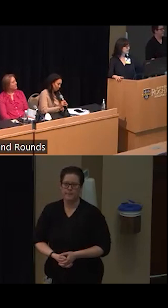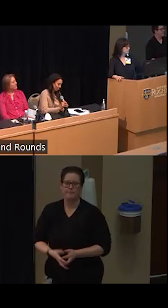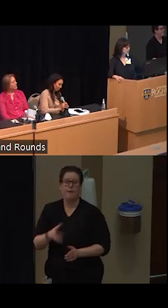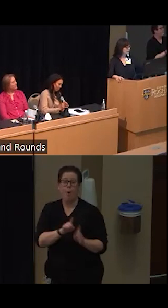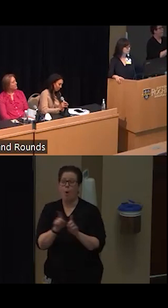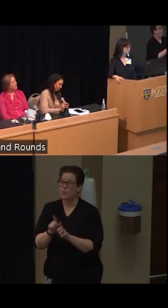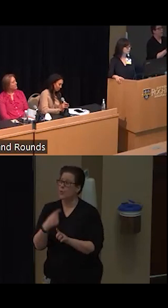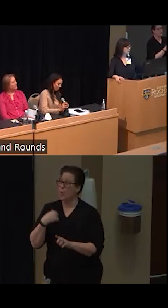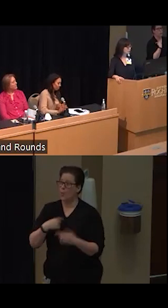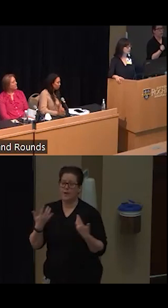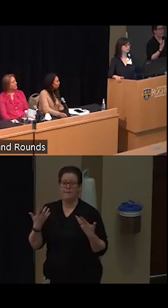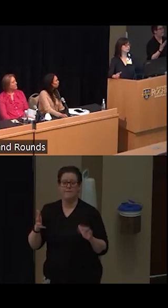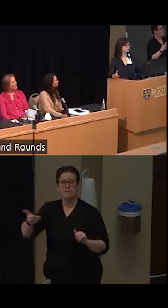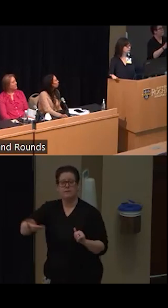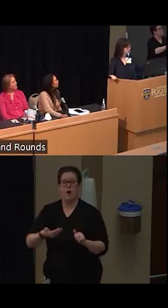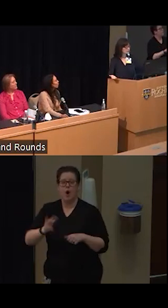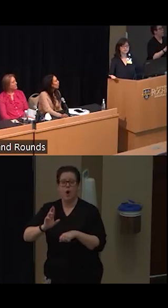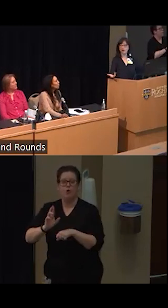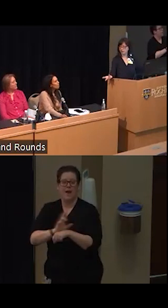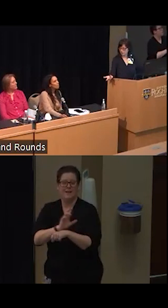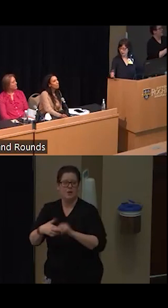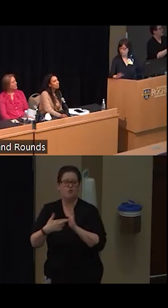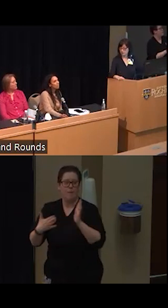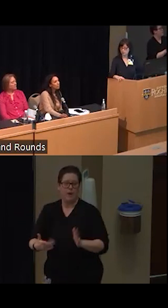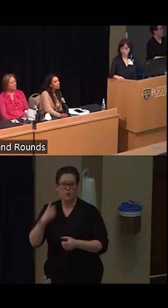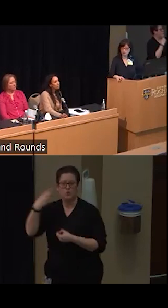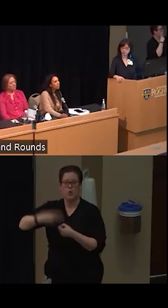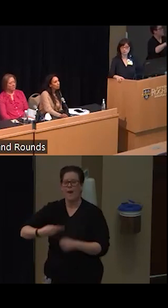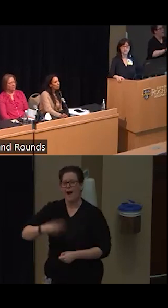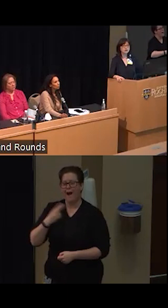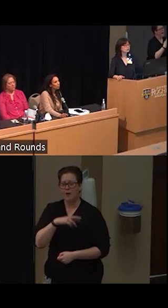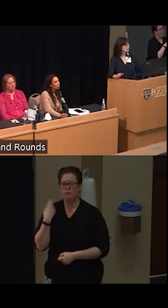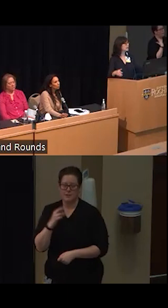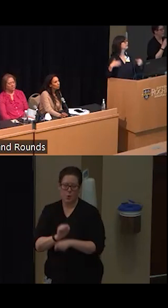an invitation out for Resident representative on our high risk work group so again